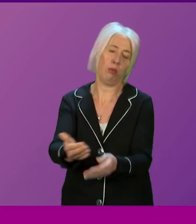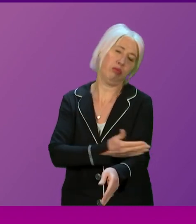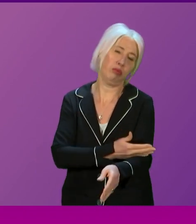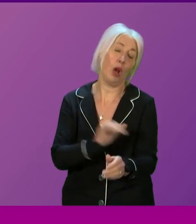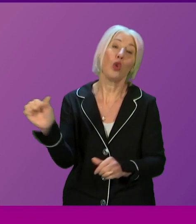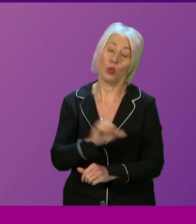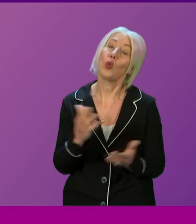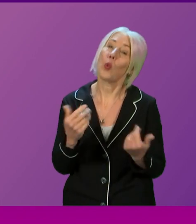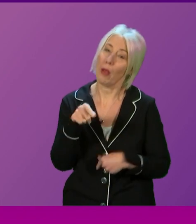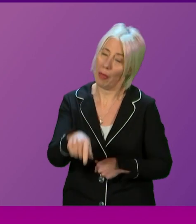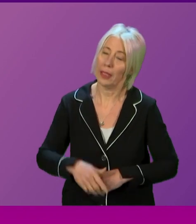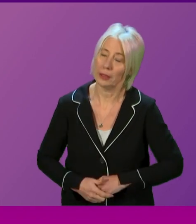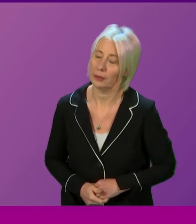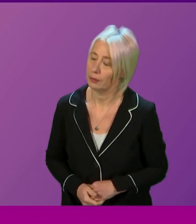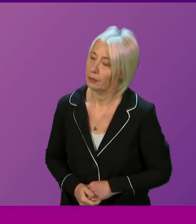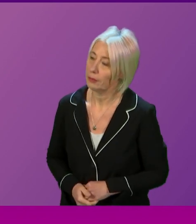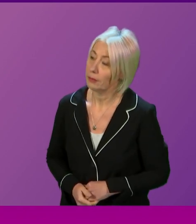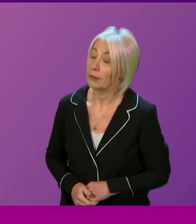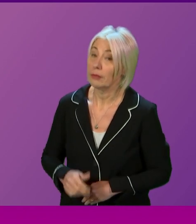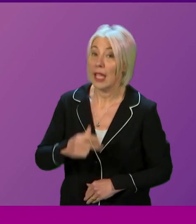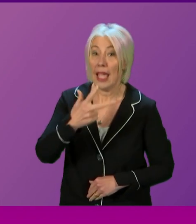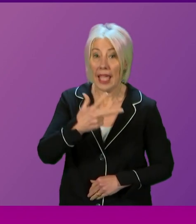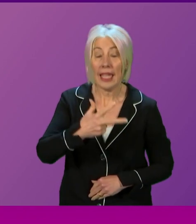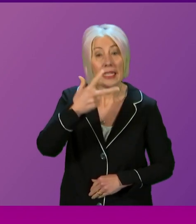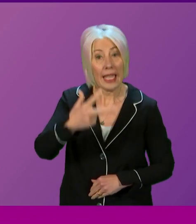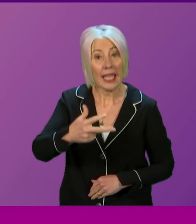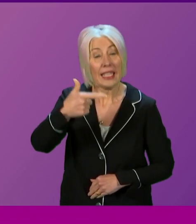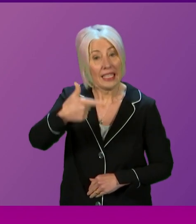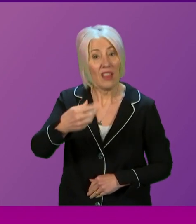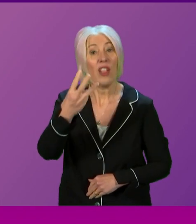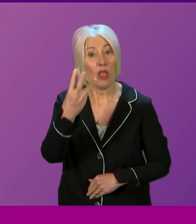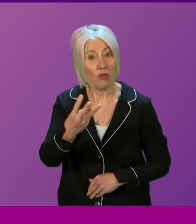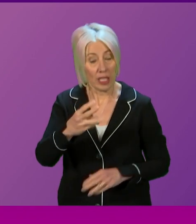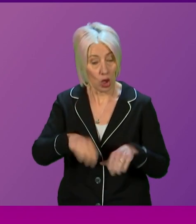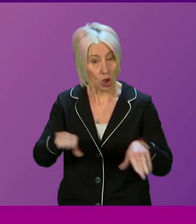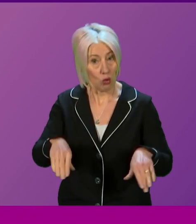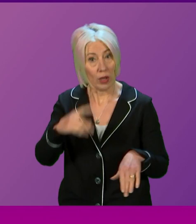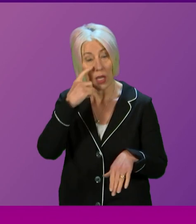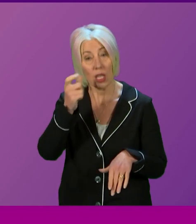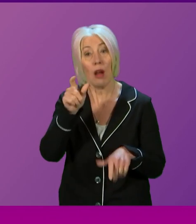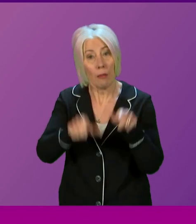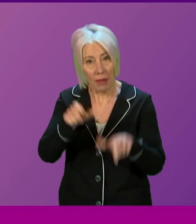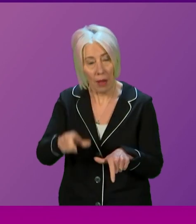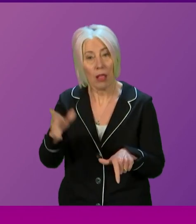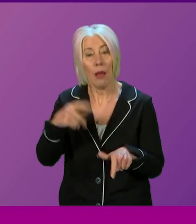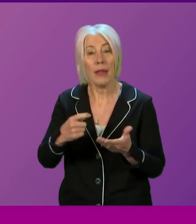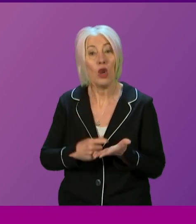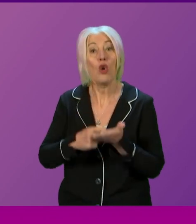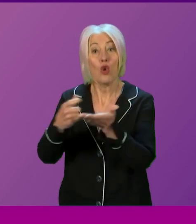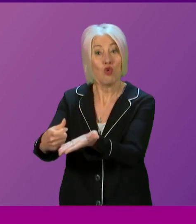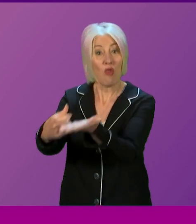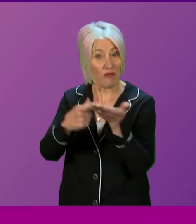In the past year, 8,873 children and young people have had their referrals to CAMHS rejected.